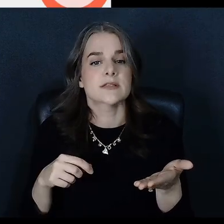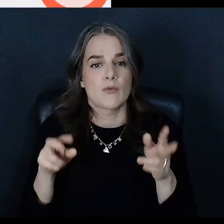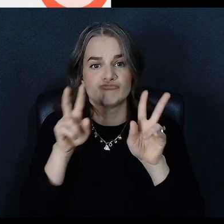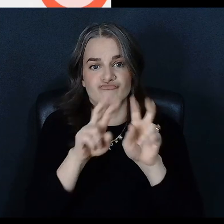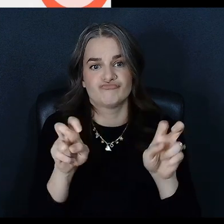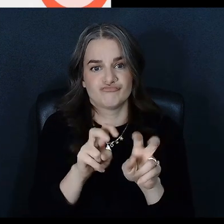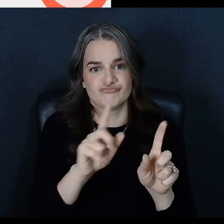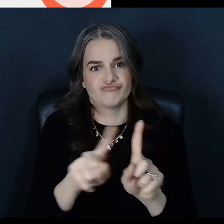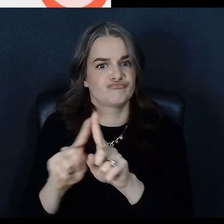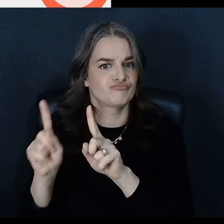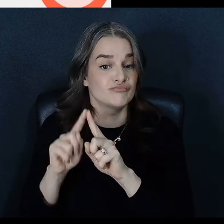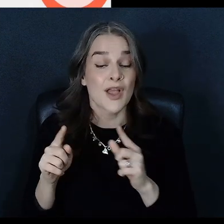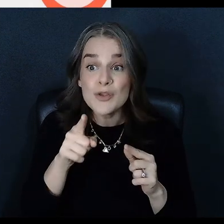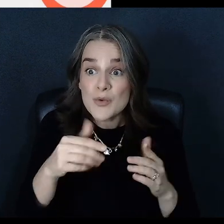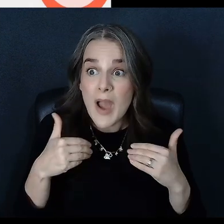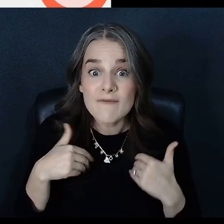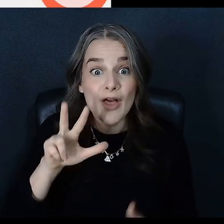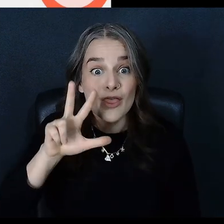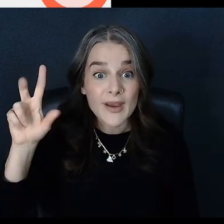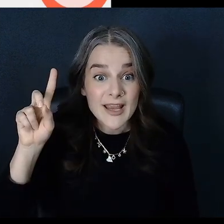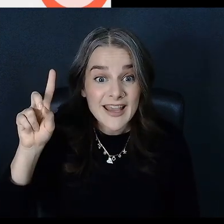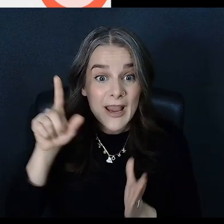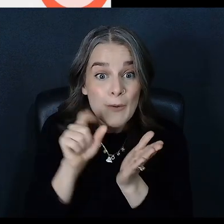there are so many options out there on the web